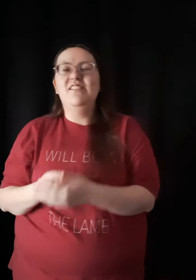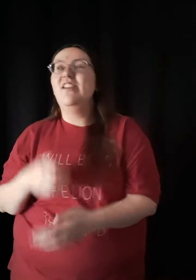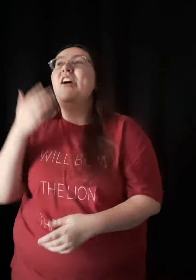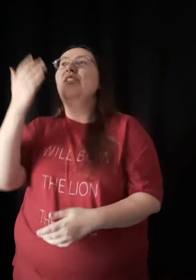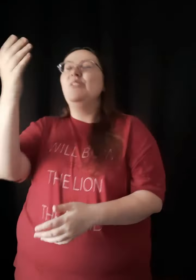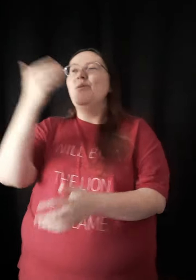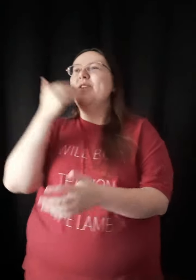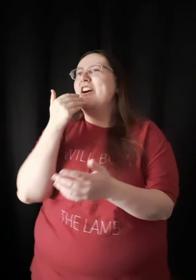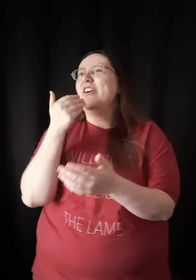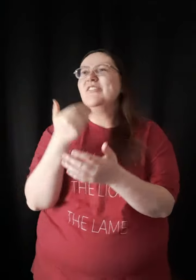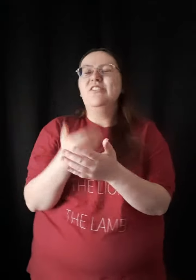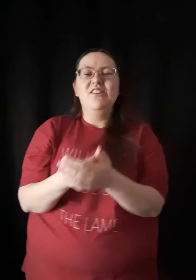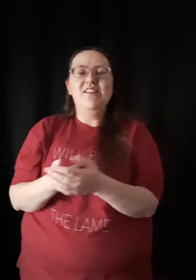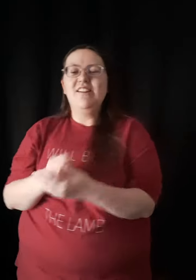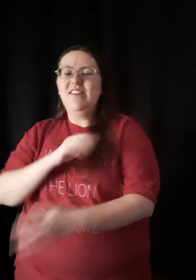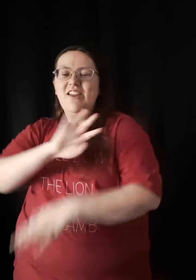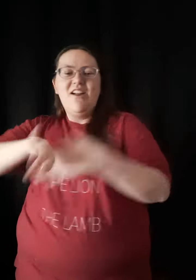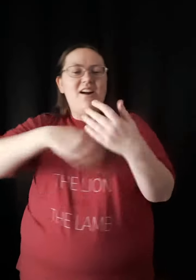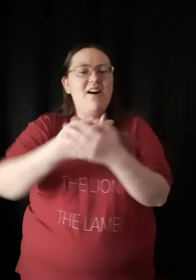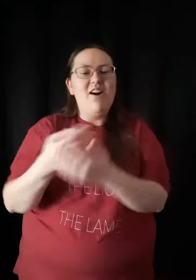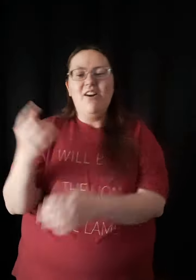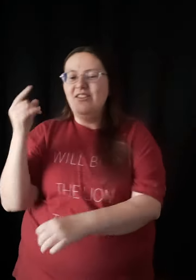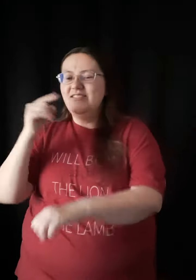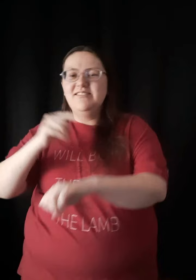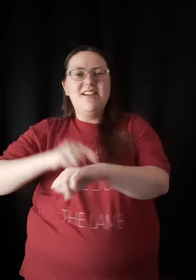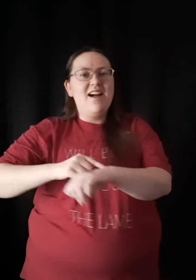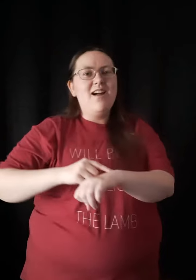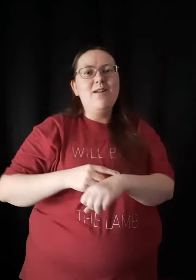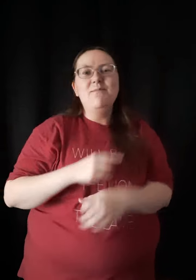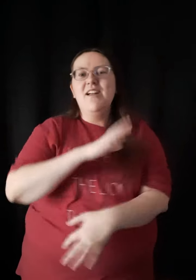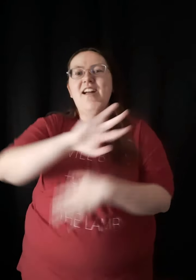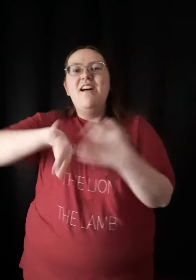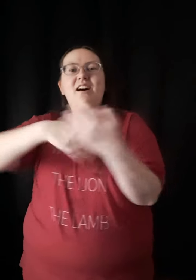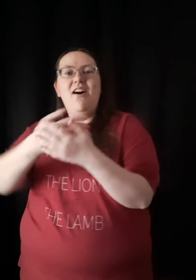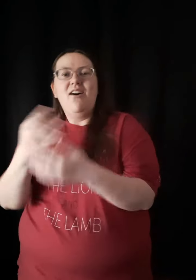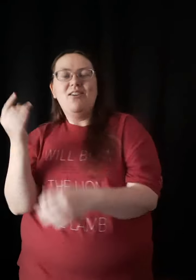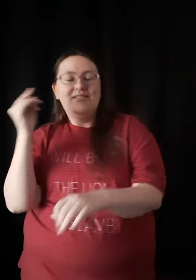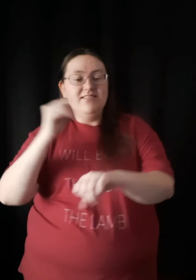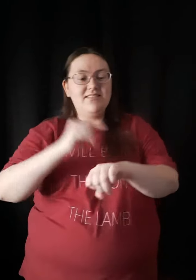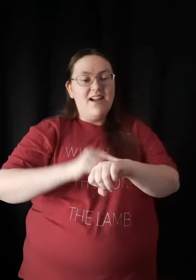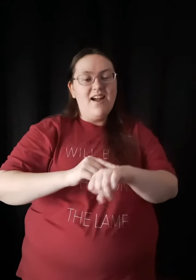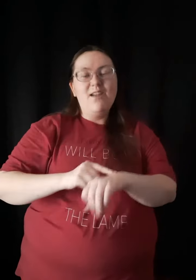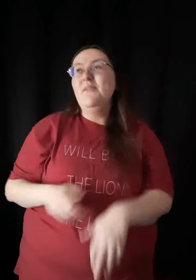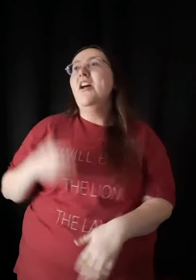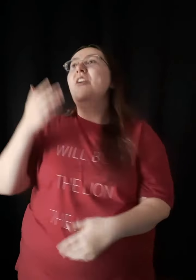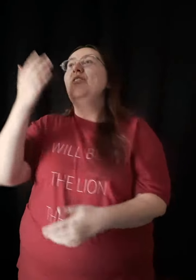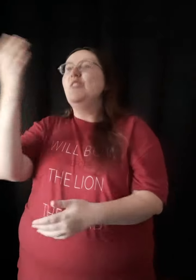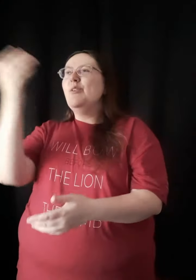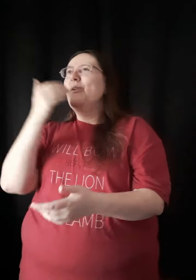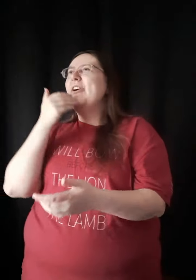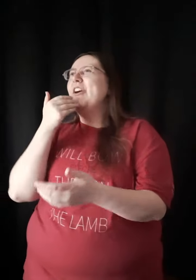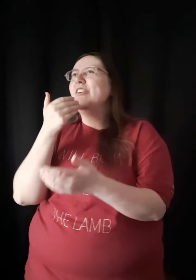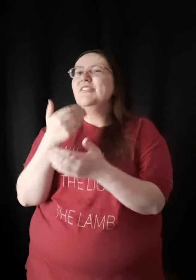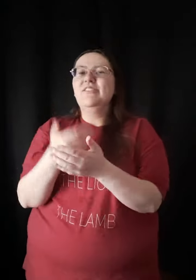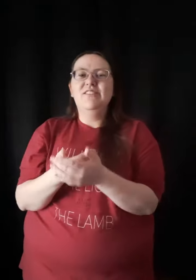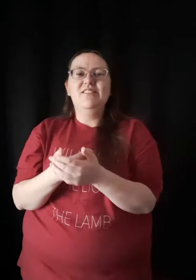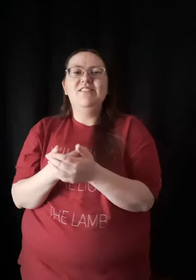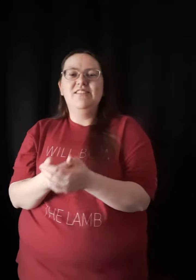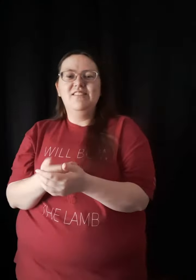Lord, you are good All the time All the time, you are good